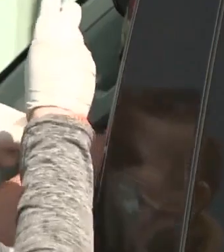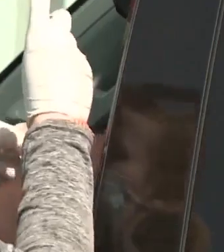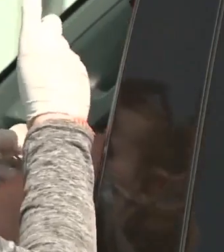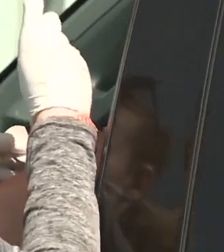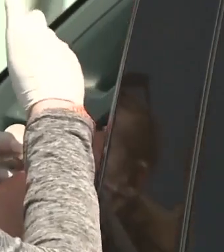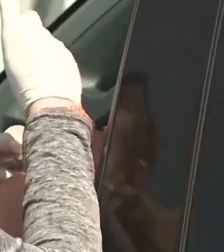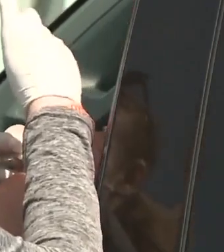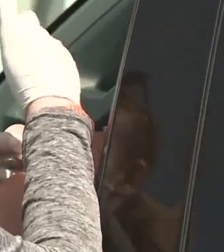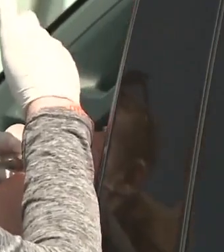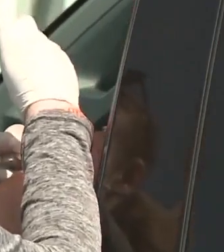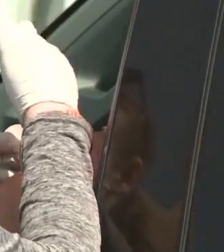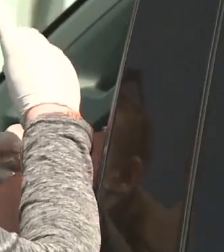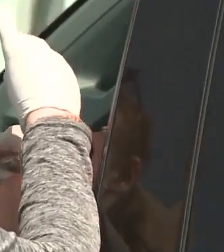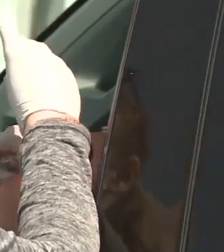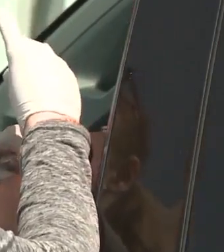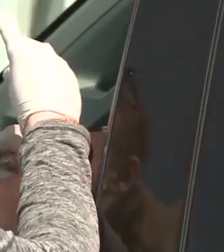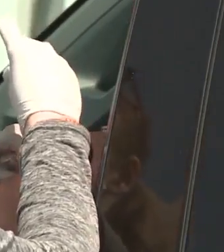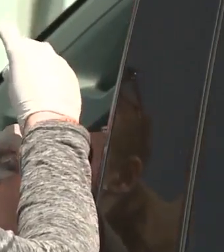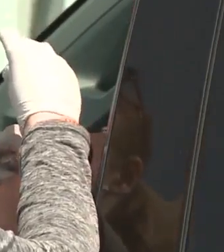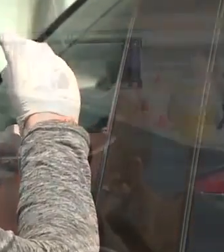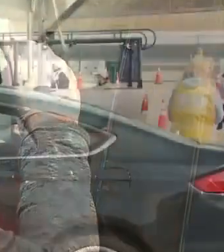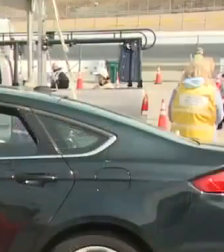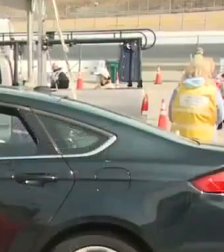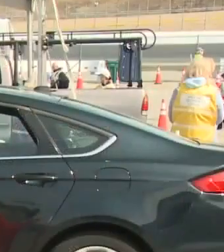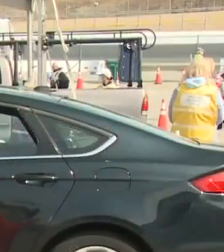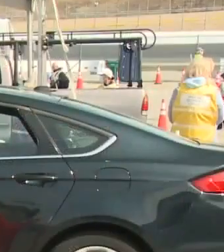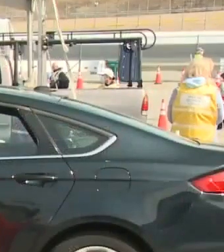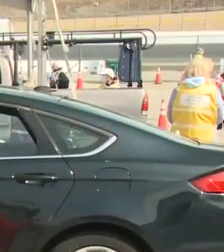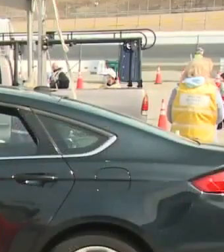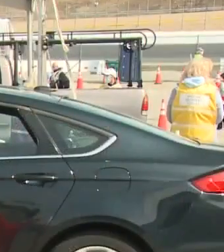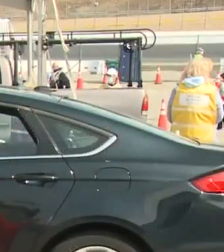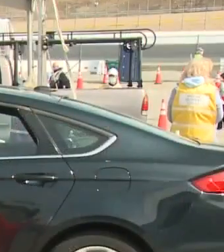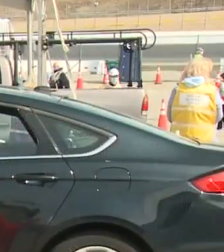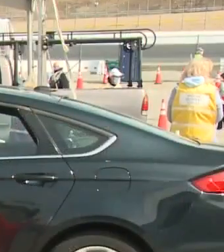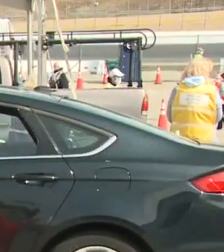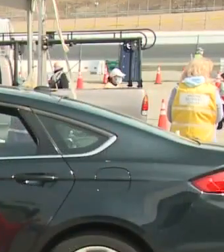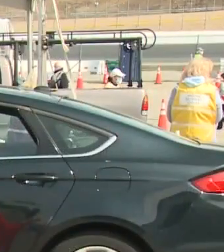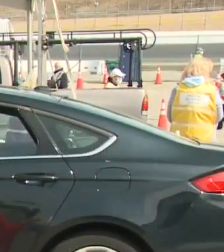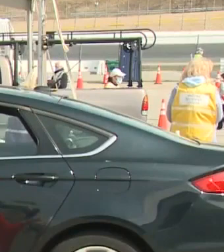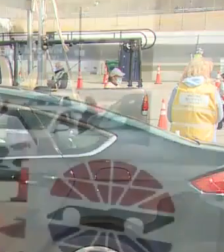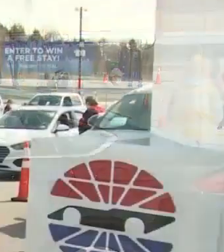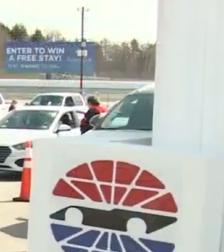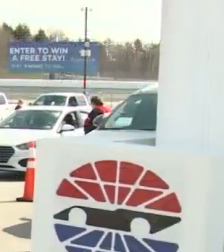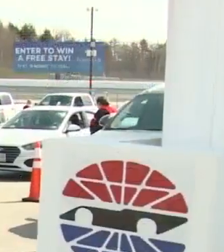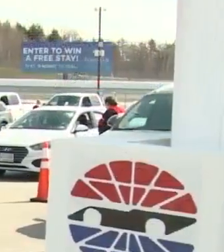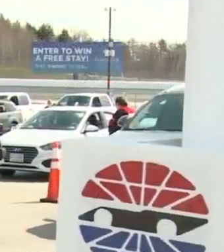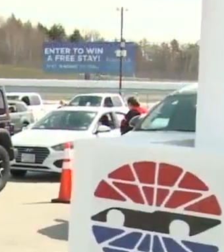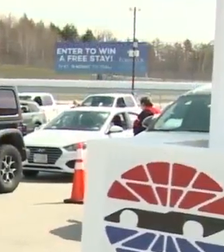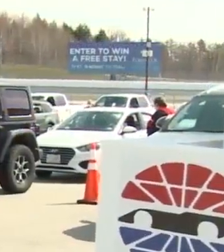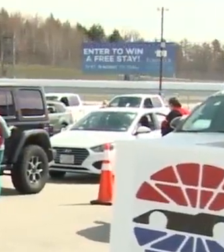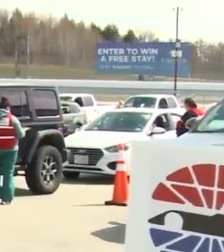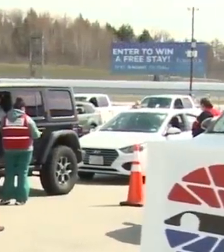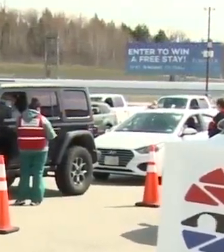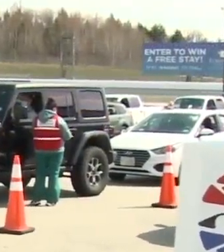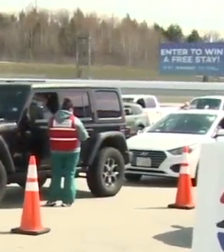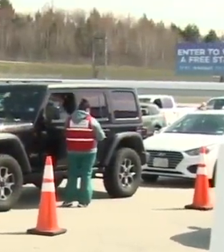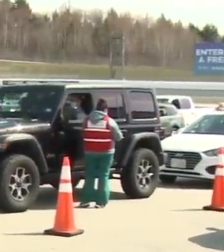IT'S CRUCIAL TO KEEP VACCINATION NUMBERS GOING UP, AND TO MASK UP. (BROLL - WIDE SHOTS OF OUTDOOR VACCINE SITE) THE STATE EPIDEMIOLOGIST